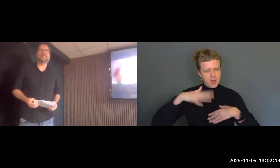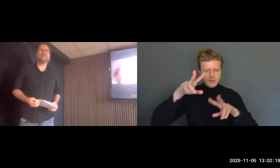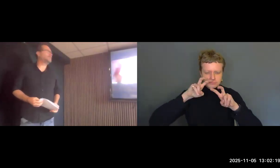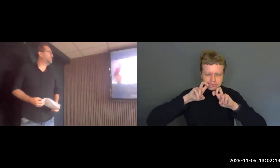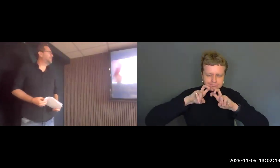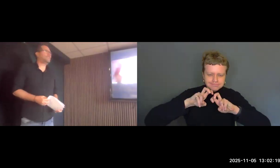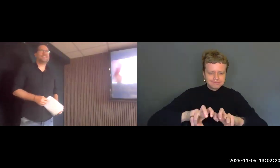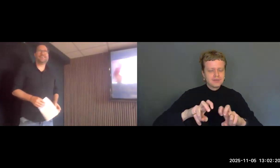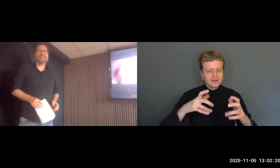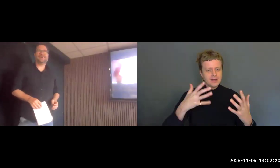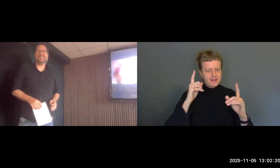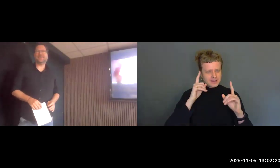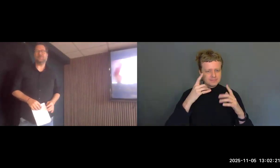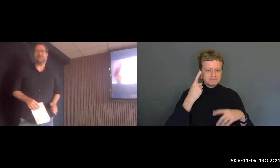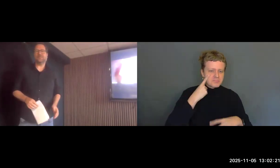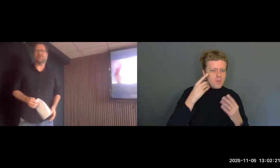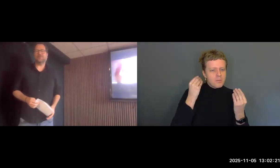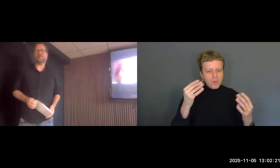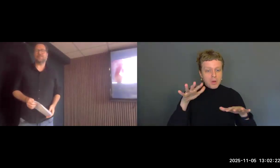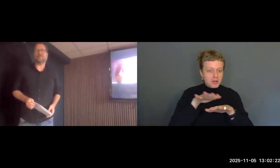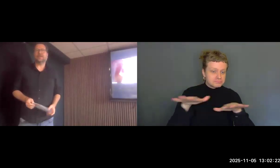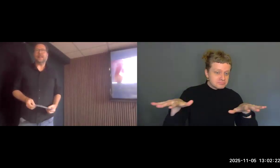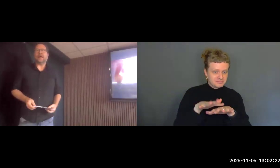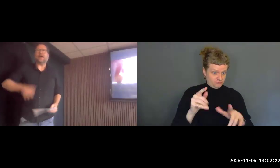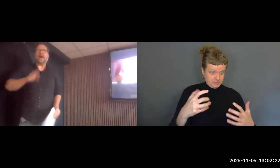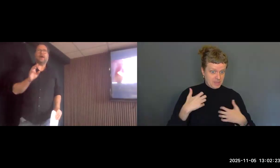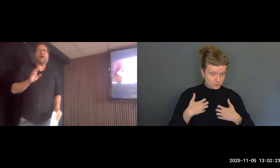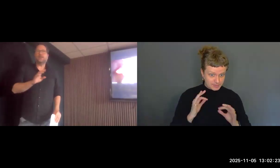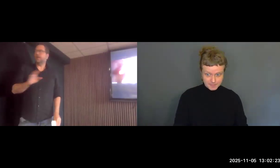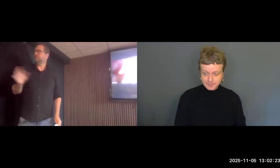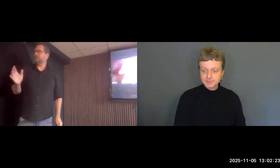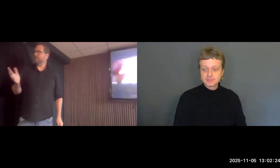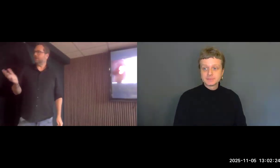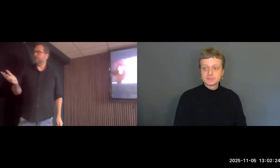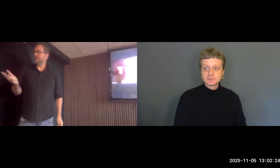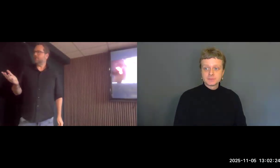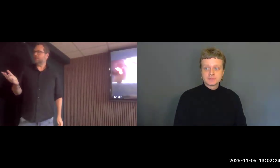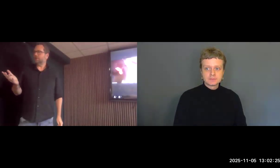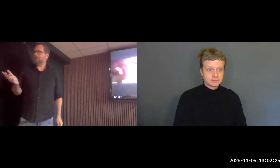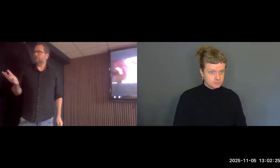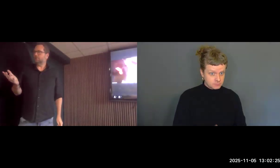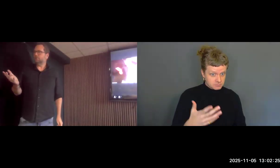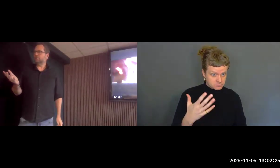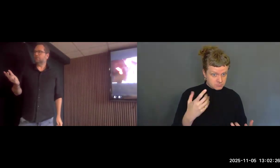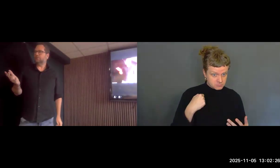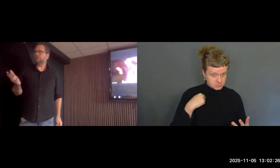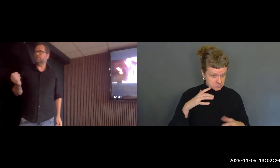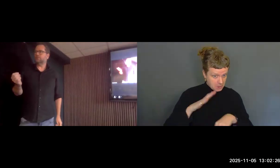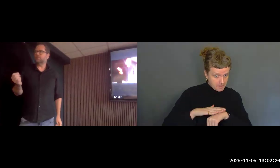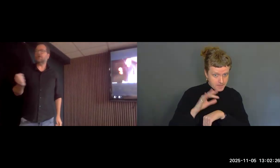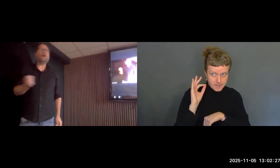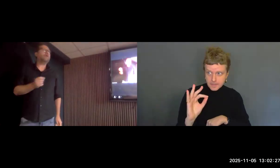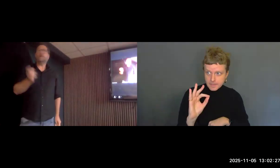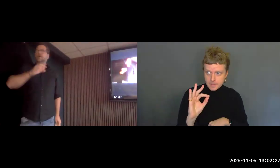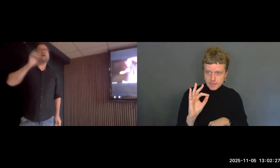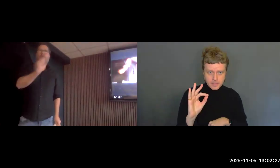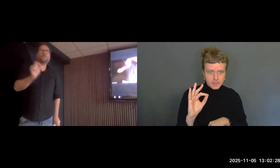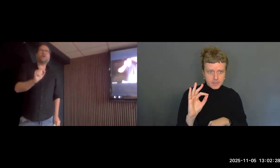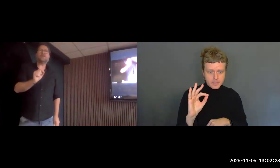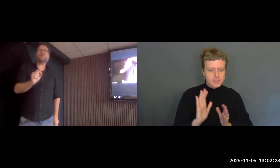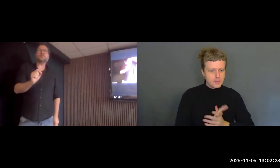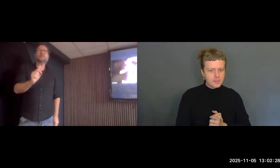So yeah. That's very interesting. And then, I still have time, or, uh… Okay, one last question.